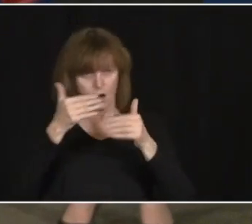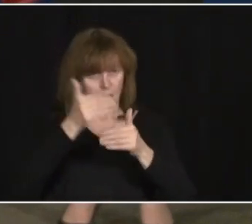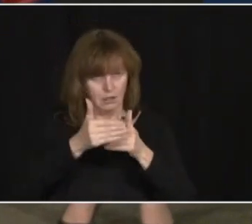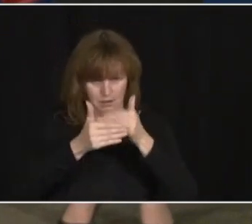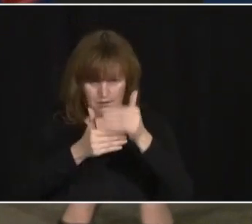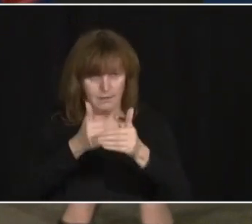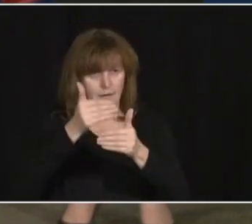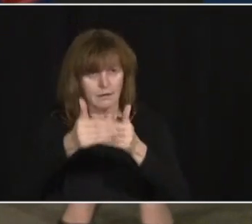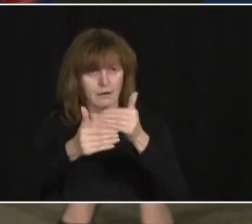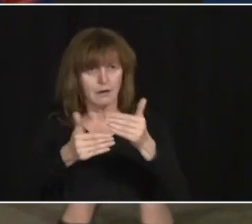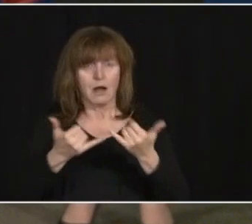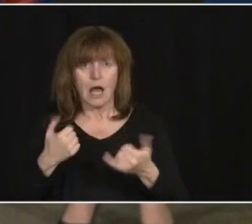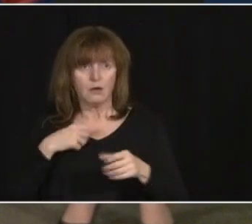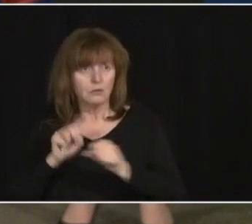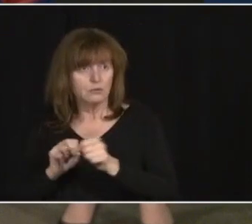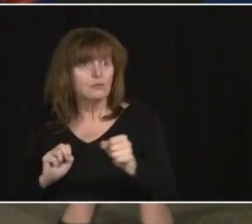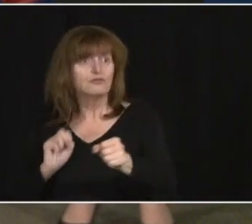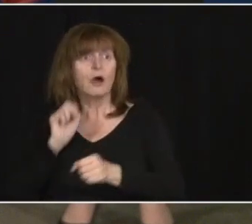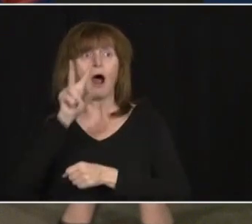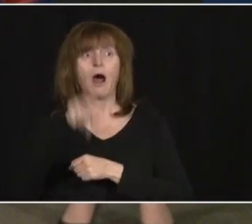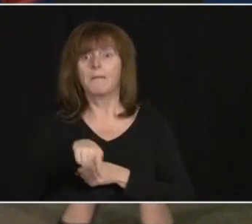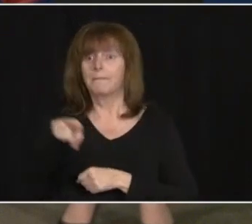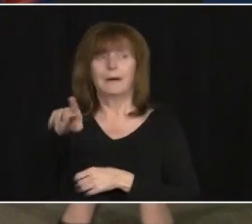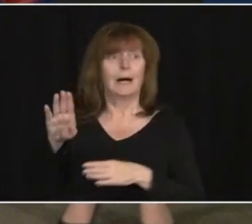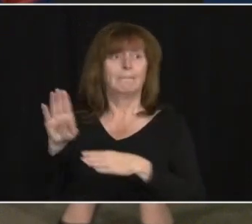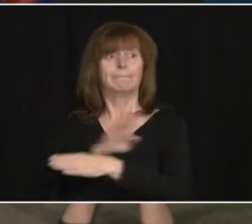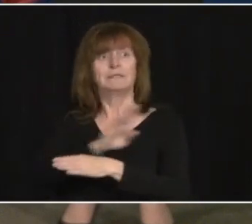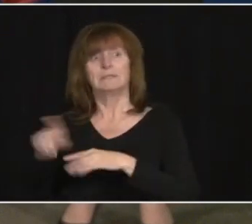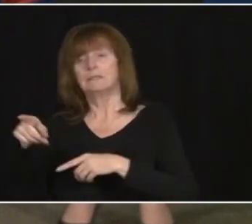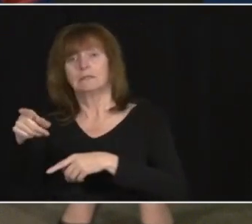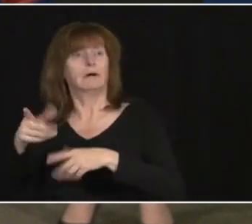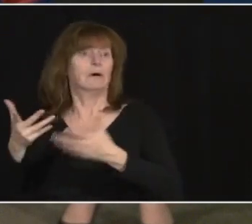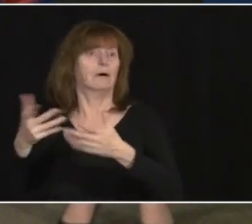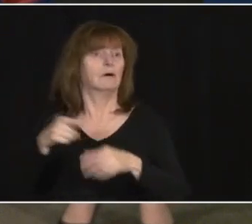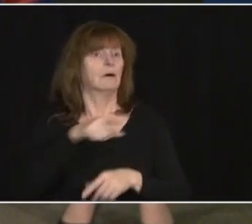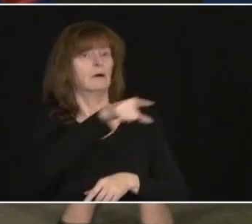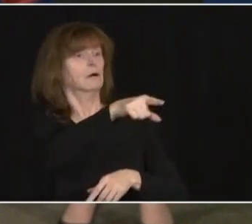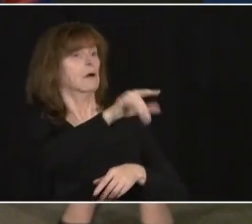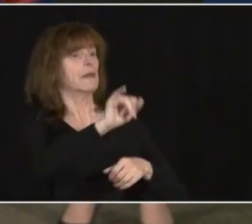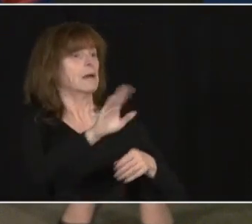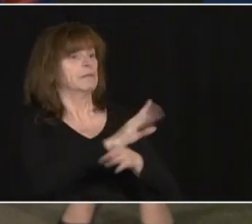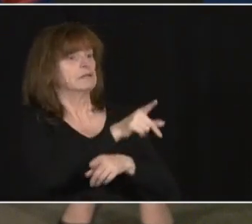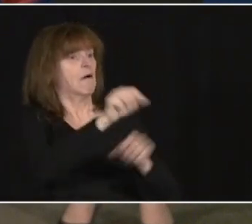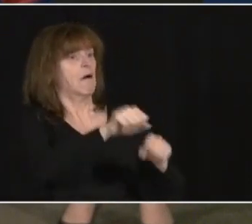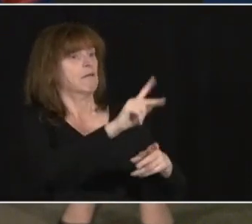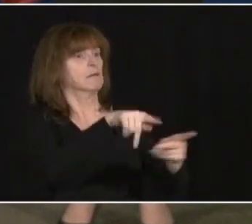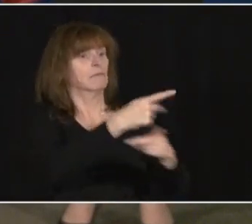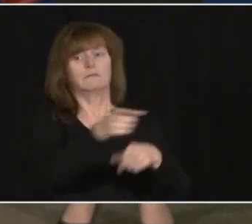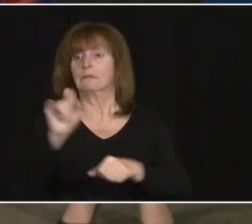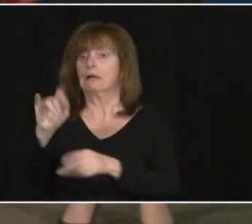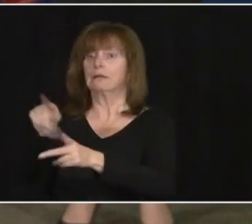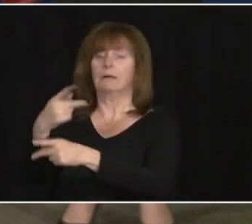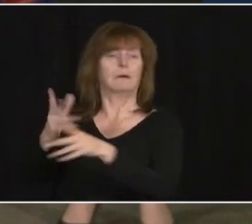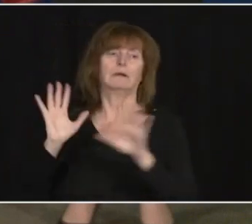But I think it would be a little premature now to set out areas or industries that we feel go first. That will come.